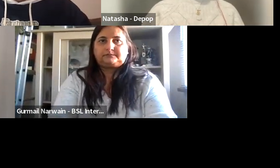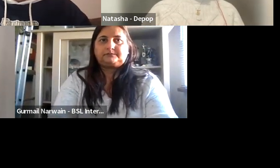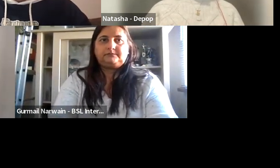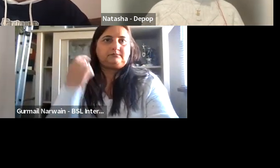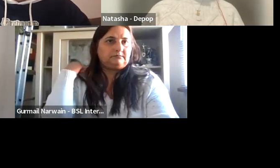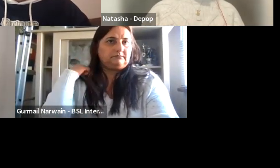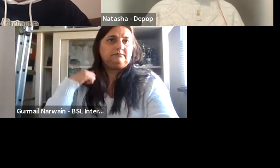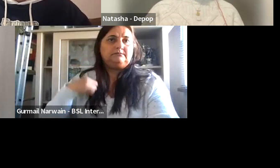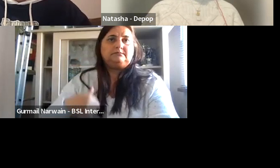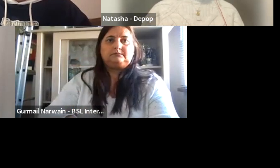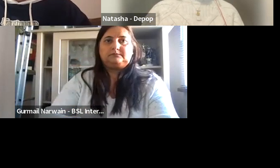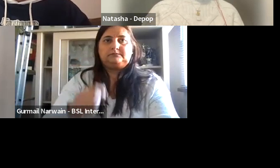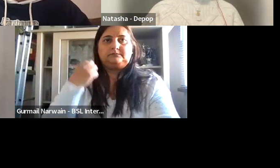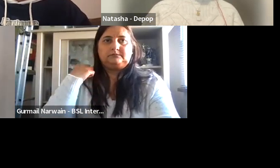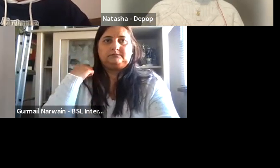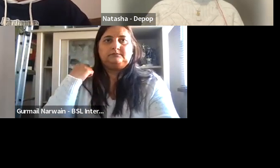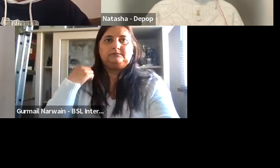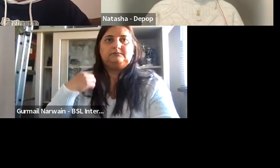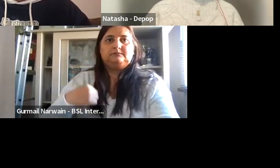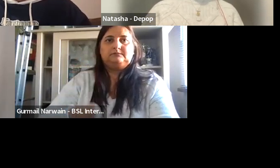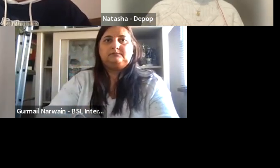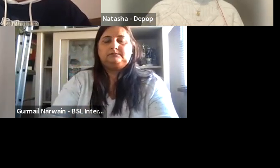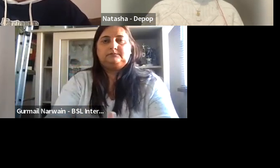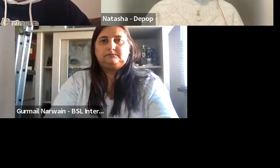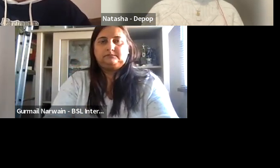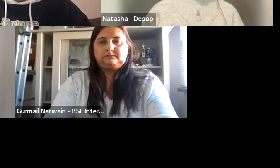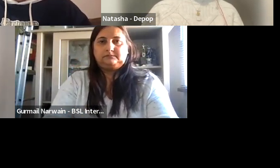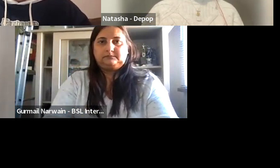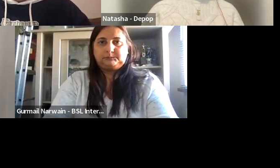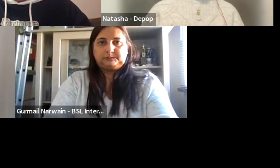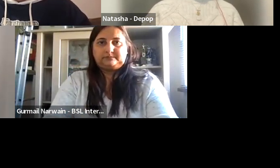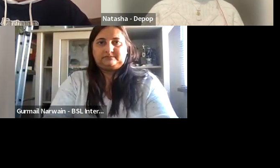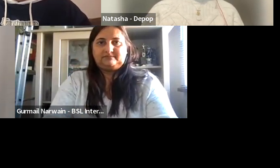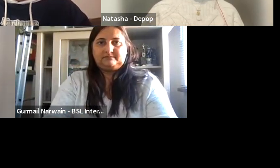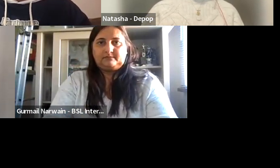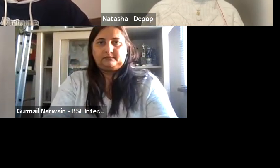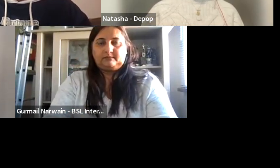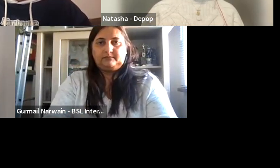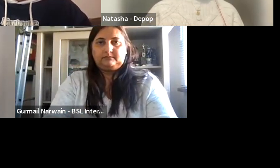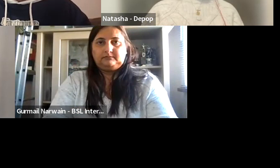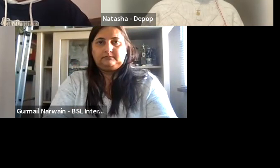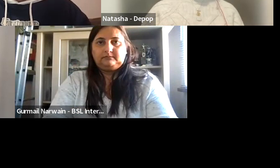To say Hello, and actually ask them to share a fun fact about themselves. We take the opportunity to welcome new joiners, and get them to say hello and share a fun fact about themselves, a great way to welcome people to the team and get to know them so when you